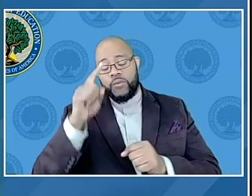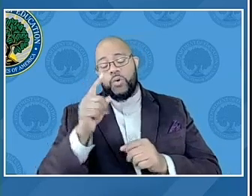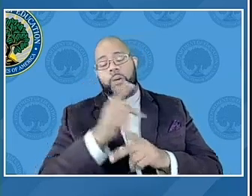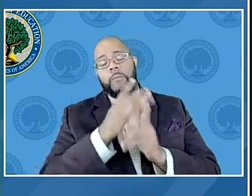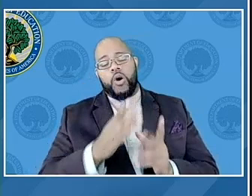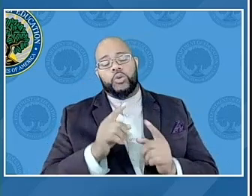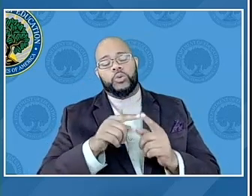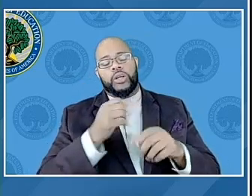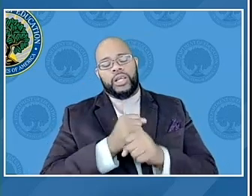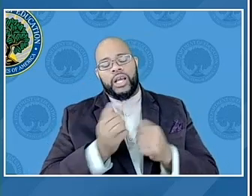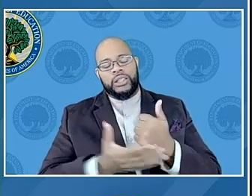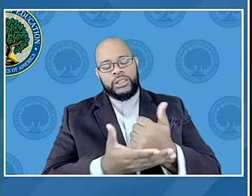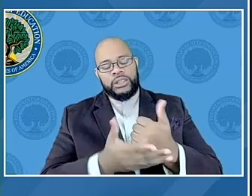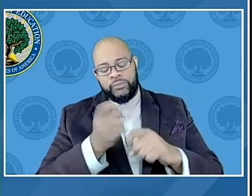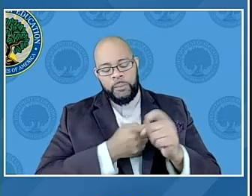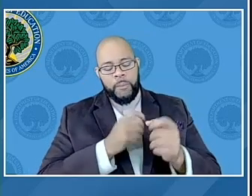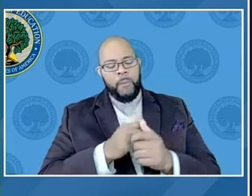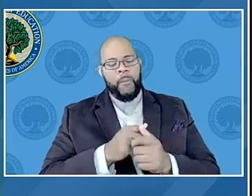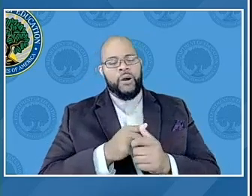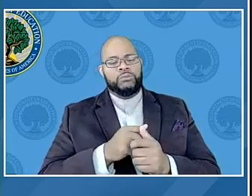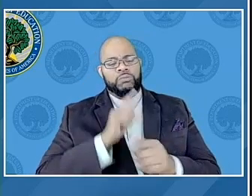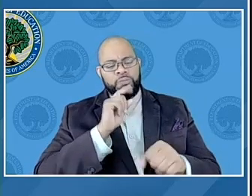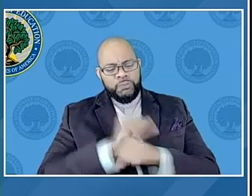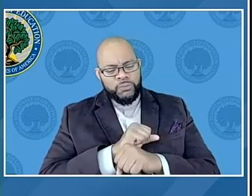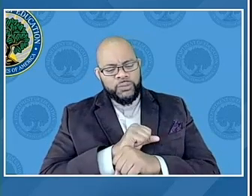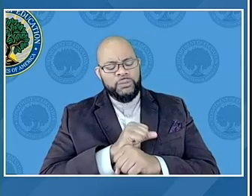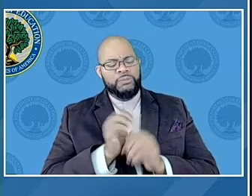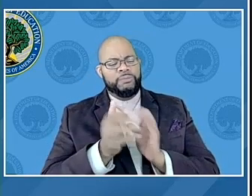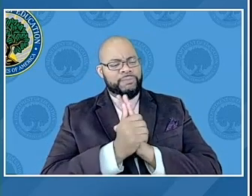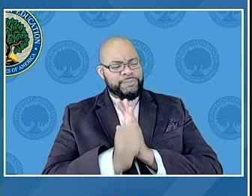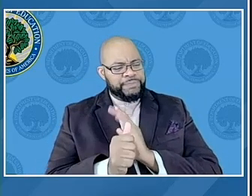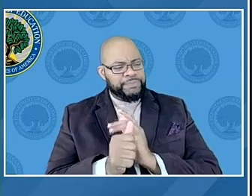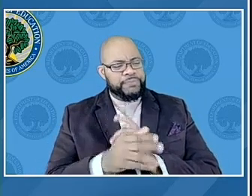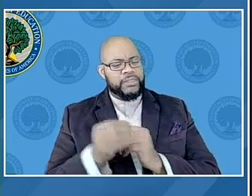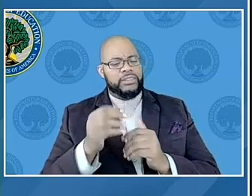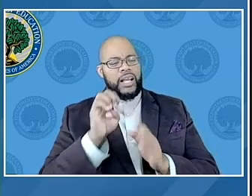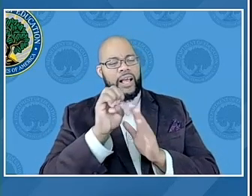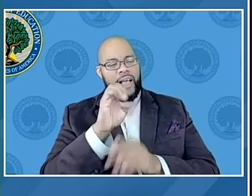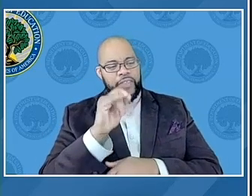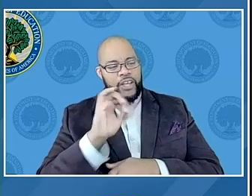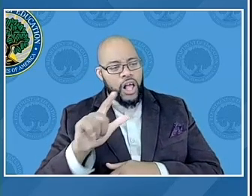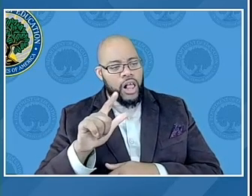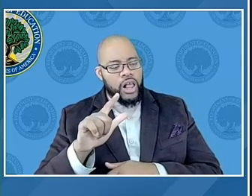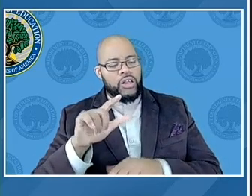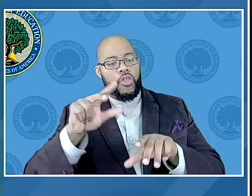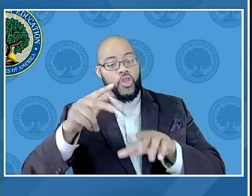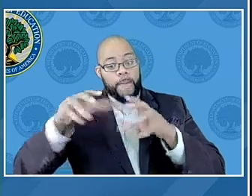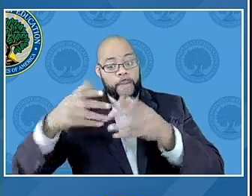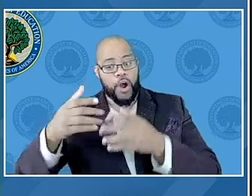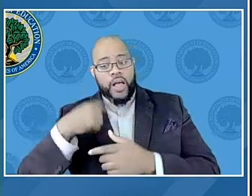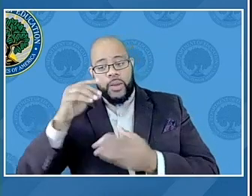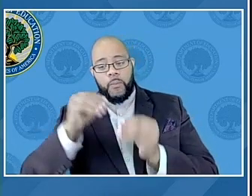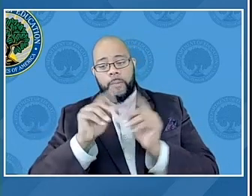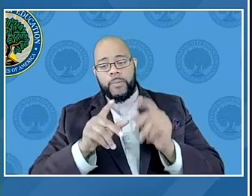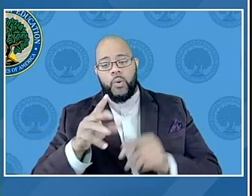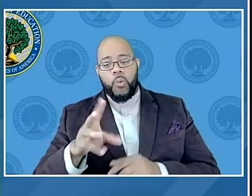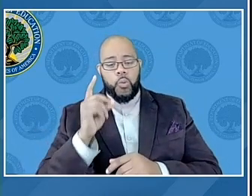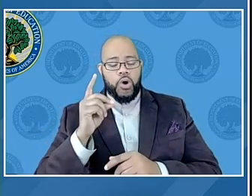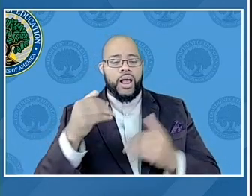from legitimate, competent and ethical third parties, then I think more people would be- would have success in navigating